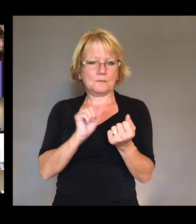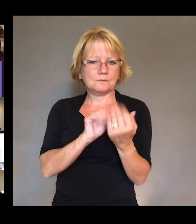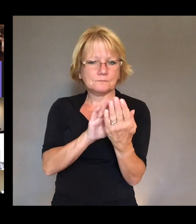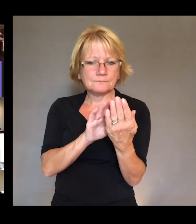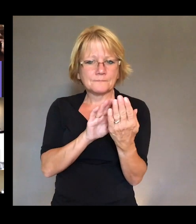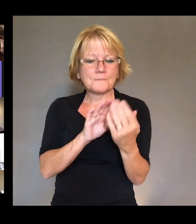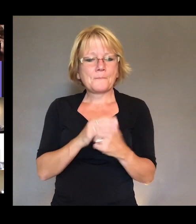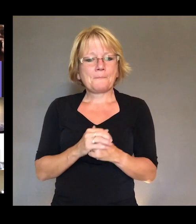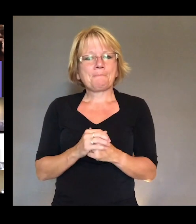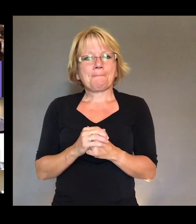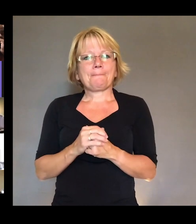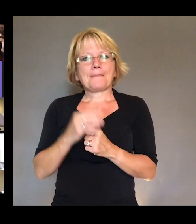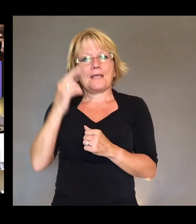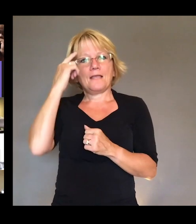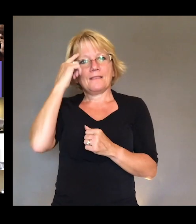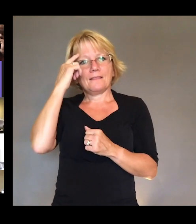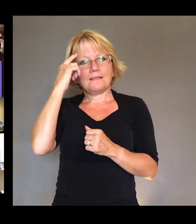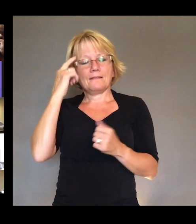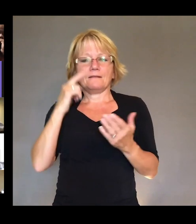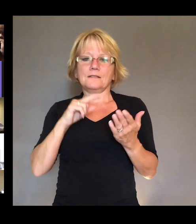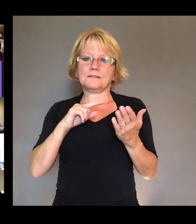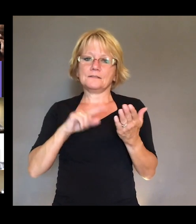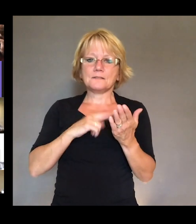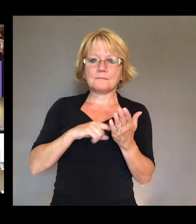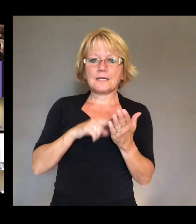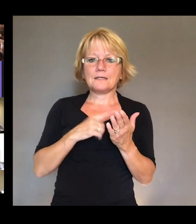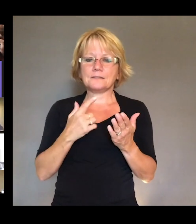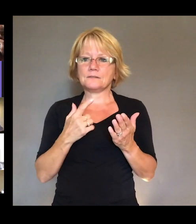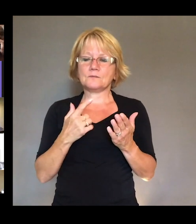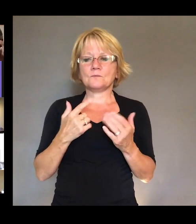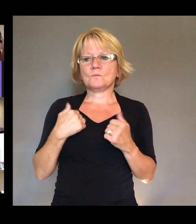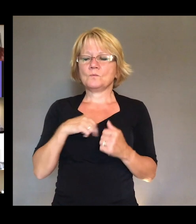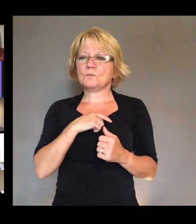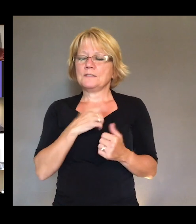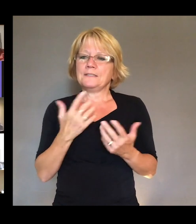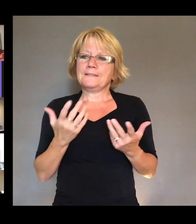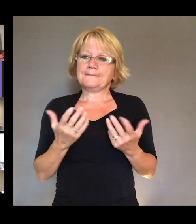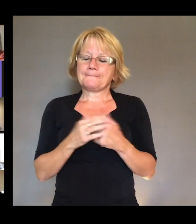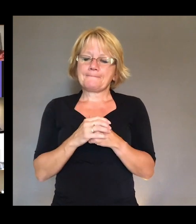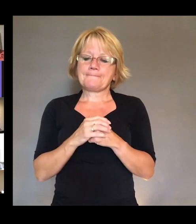As a family, I think we sometimes get a little bit too caught up with the idea